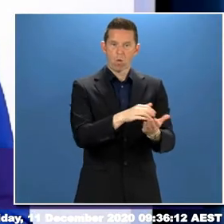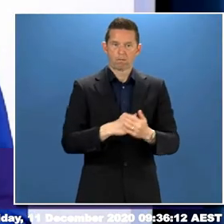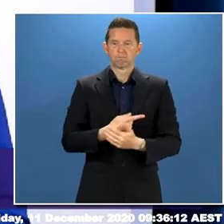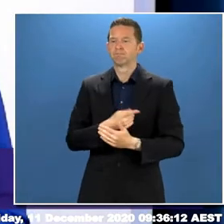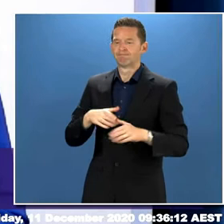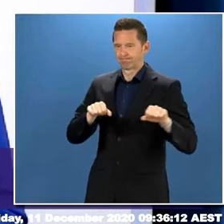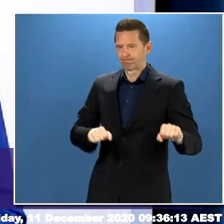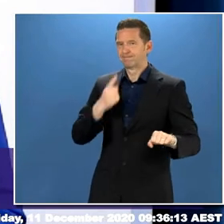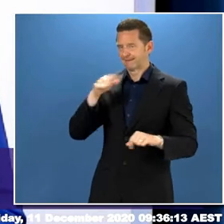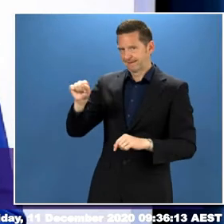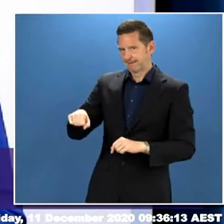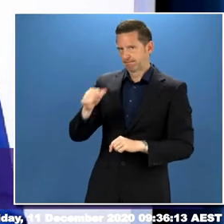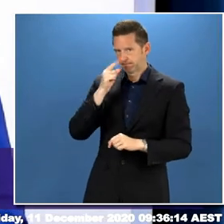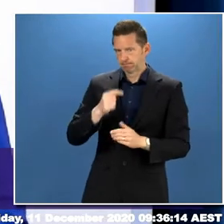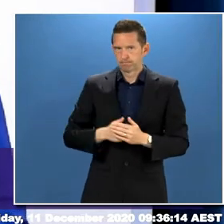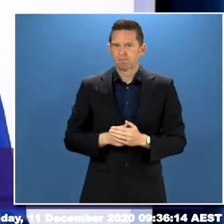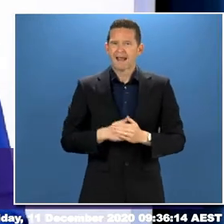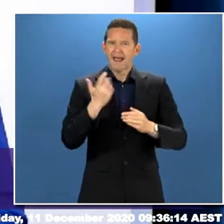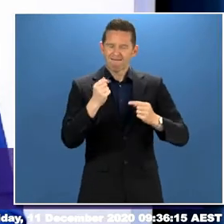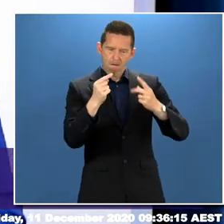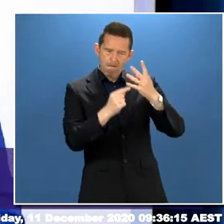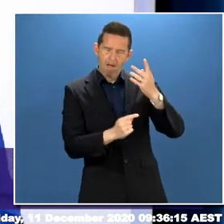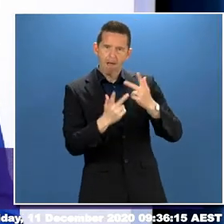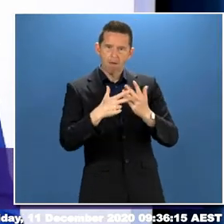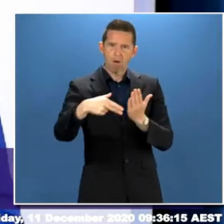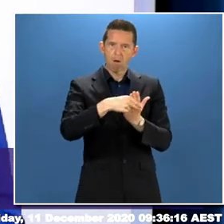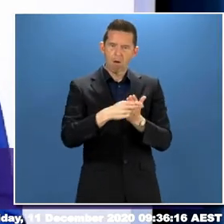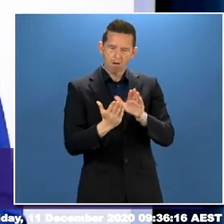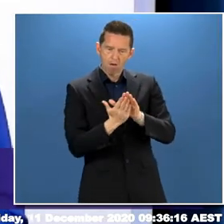There are a number of annexures and documents accompanying the statement.